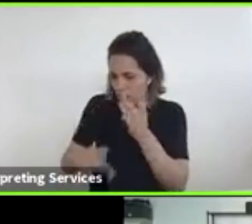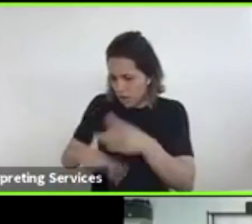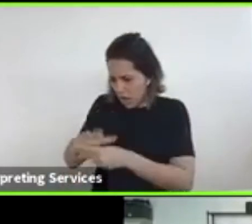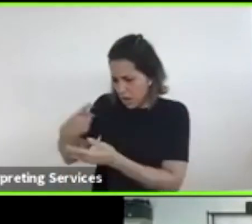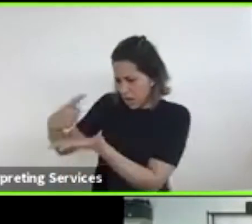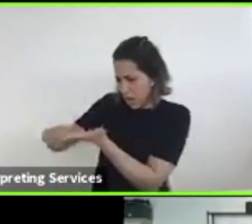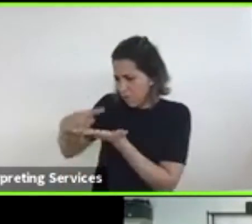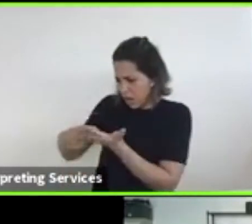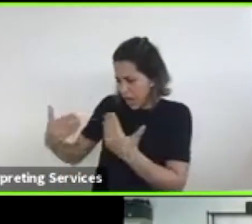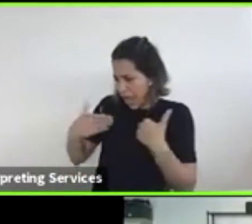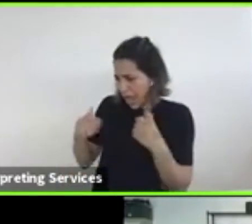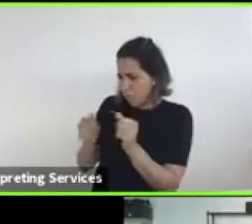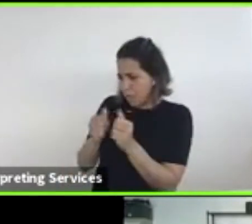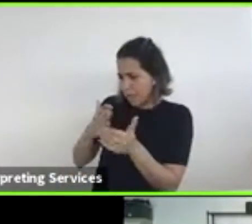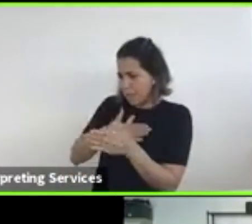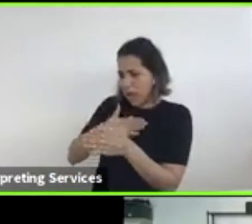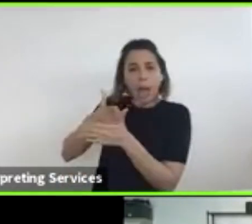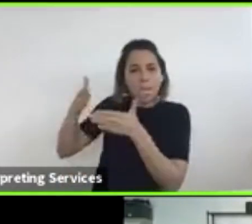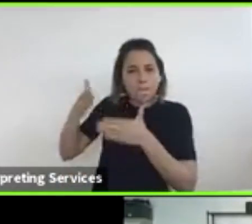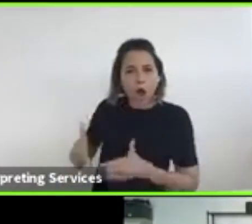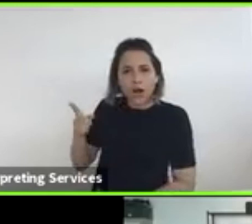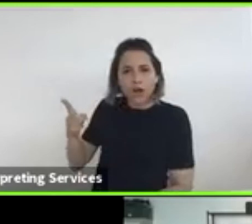ABOUT, THE JOKES THAT ARE SAID?